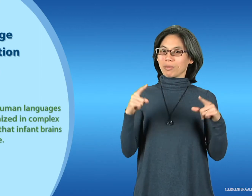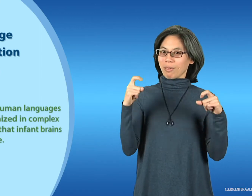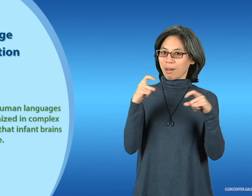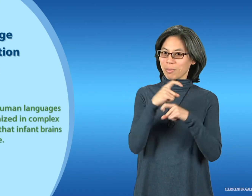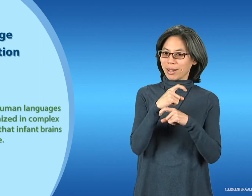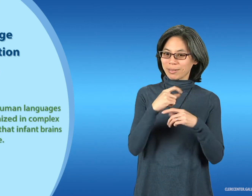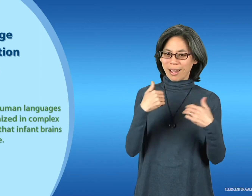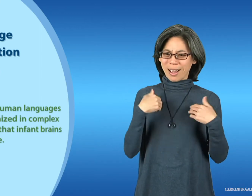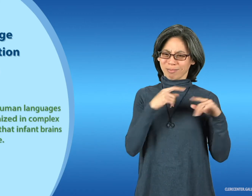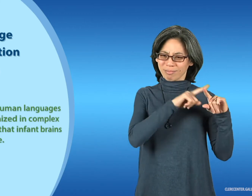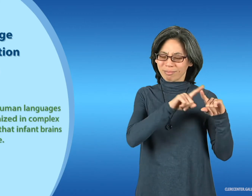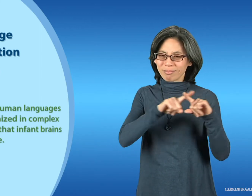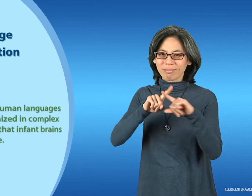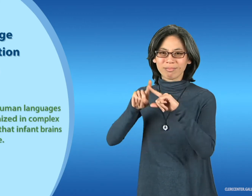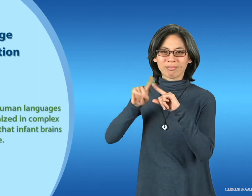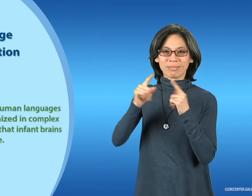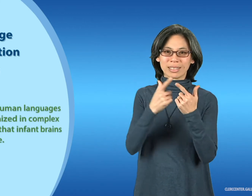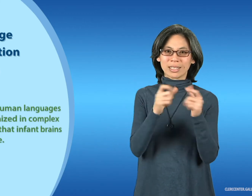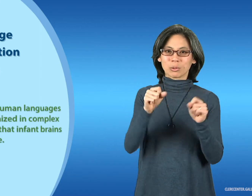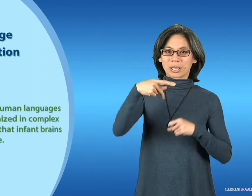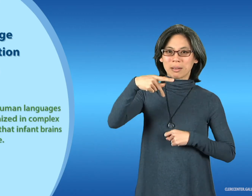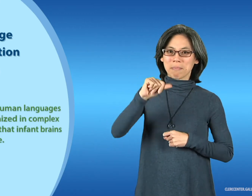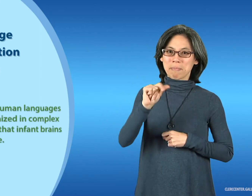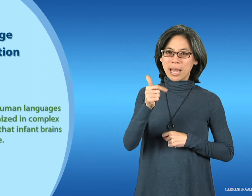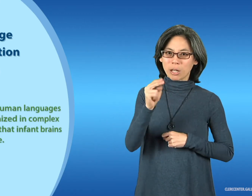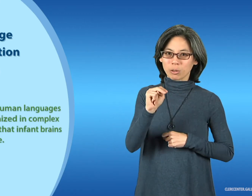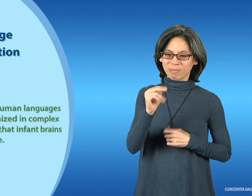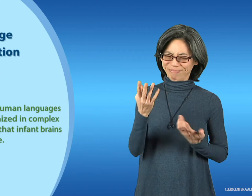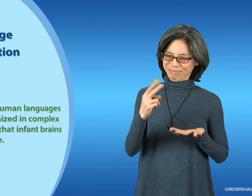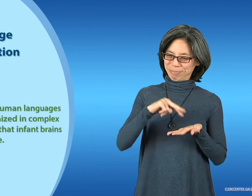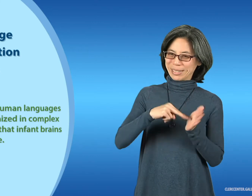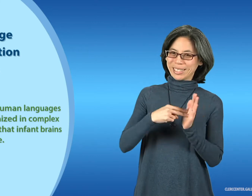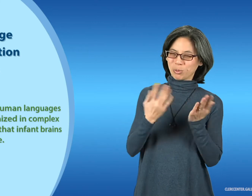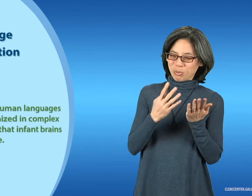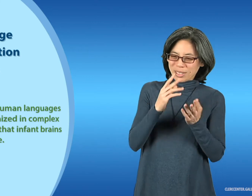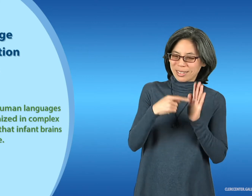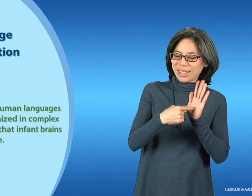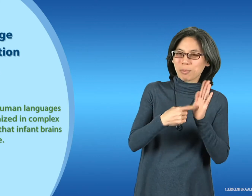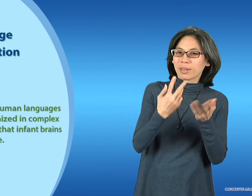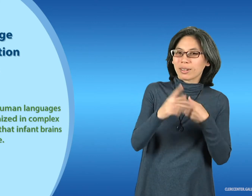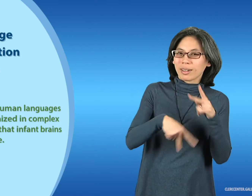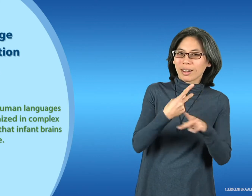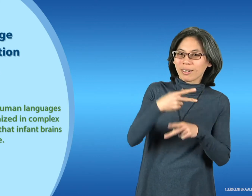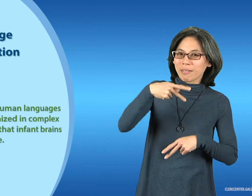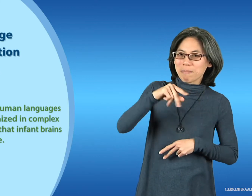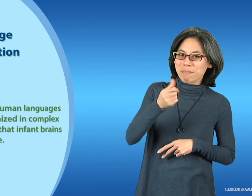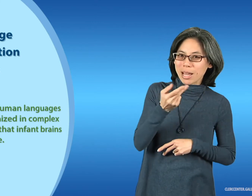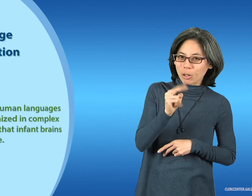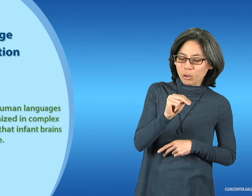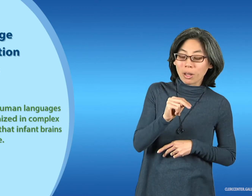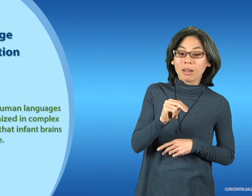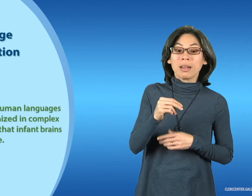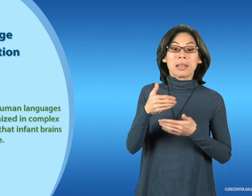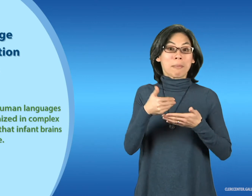is complex and it has many linguistic patterns. What does that exactly mean to have linguistic patterns and what kind of patterns are those?